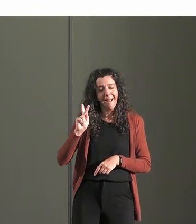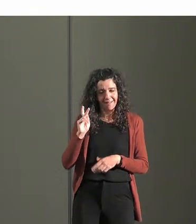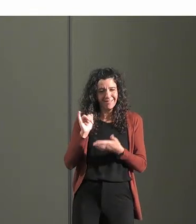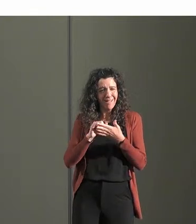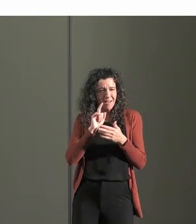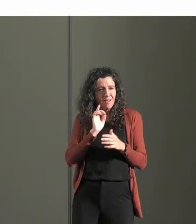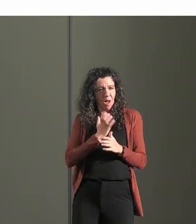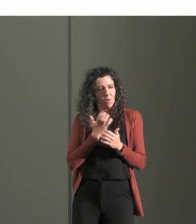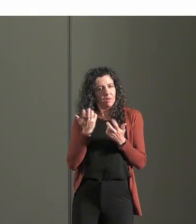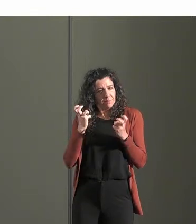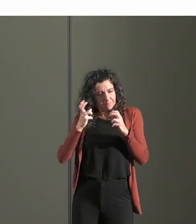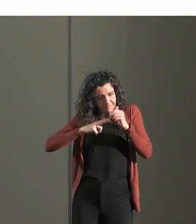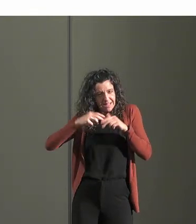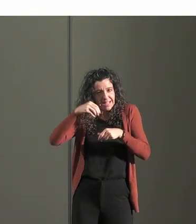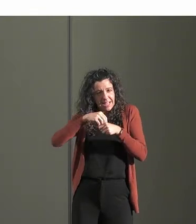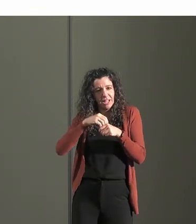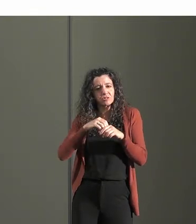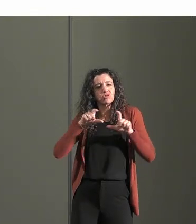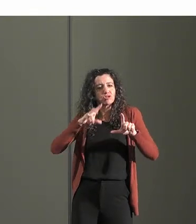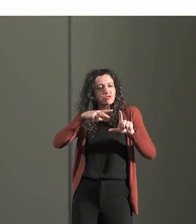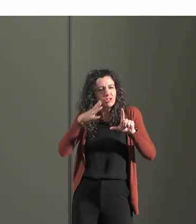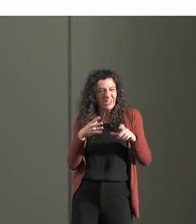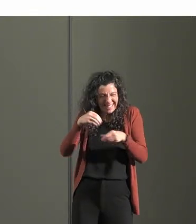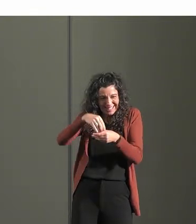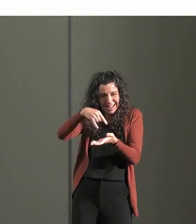technology is the talk back. This is the build screen reader